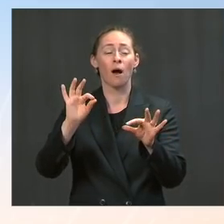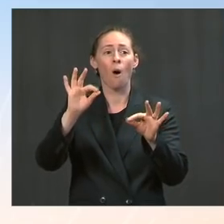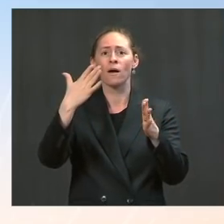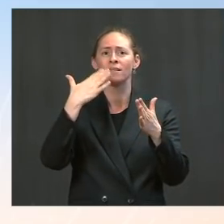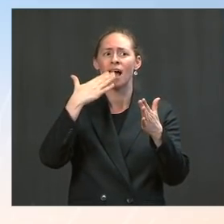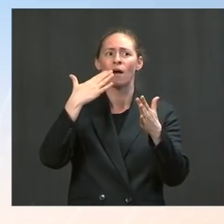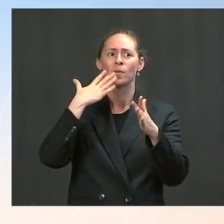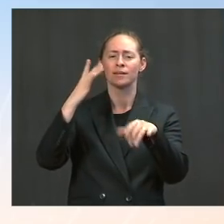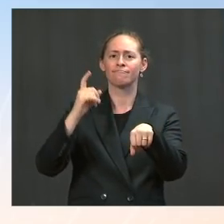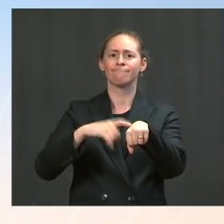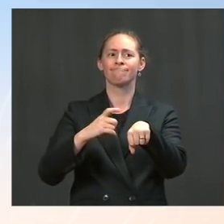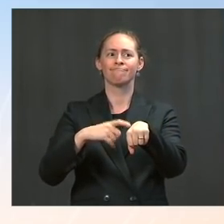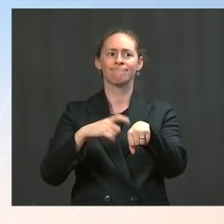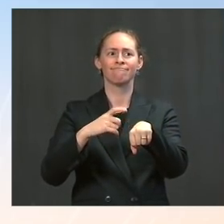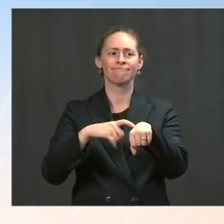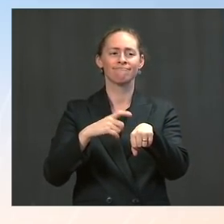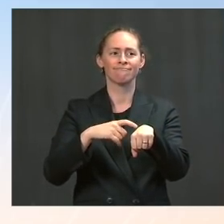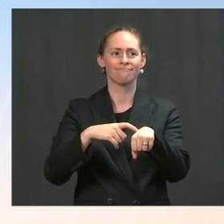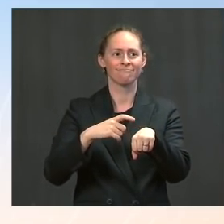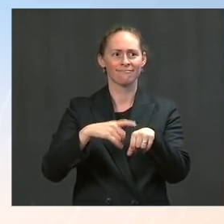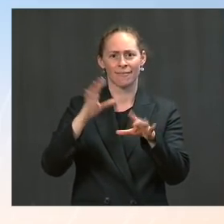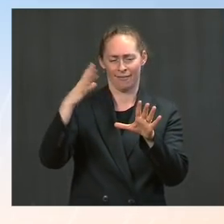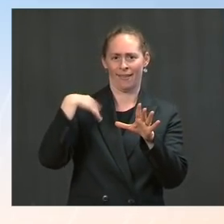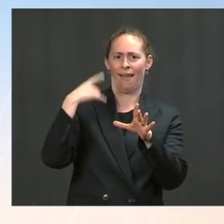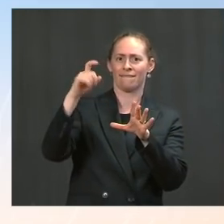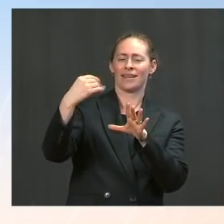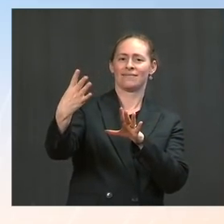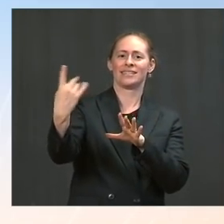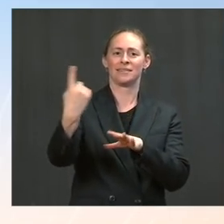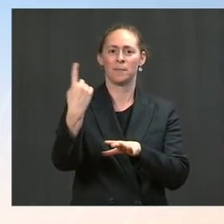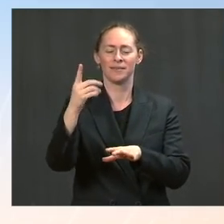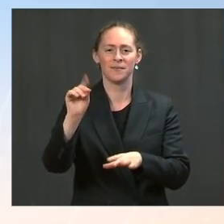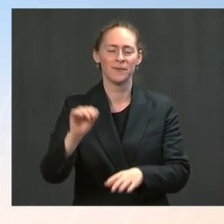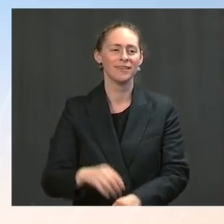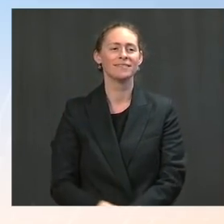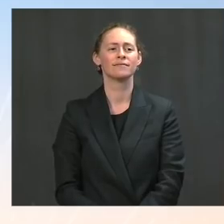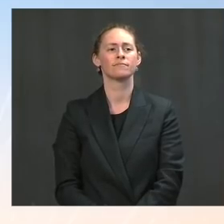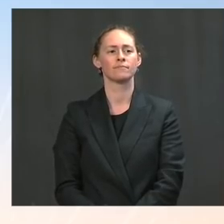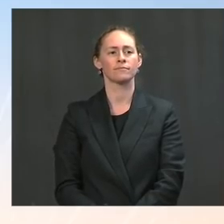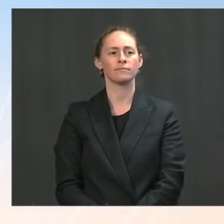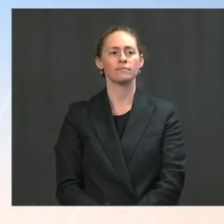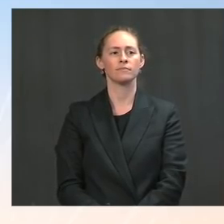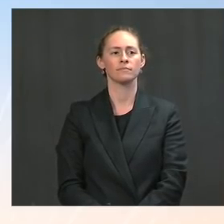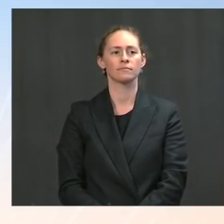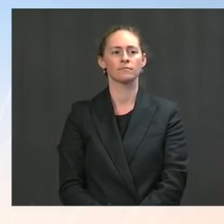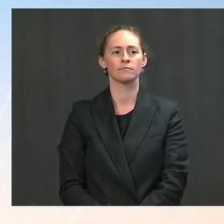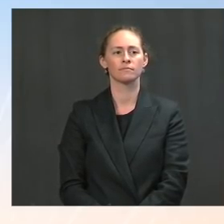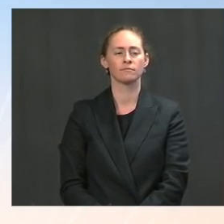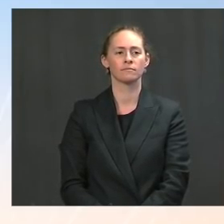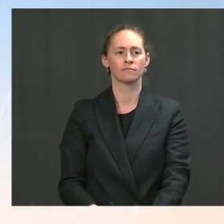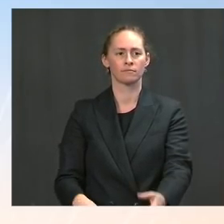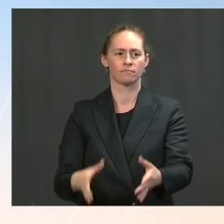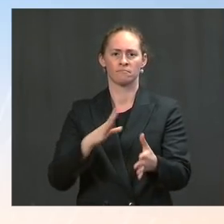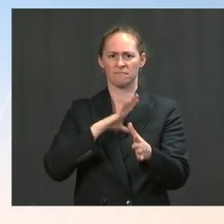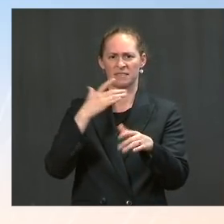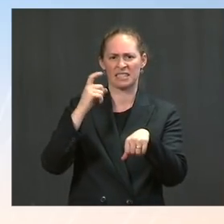You get an internship or something, I don't know. We -- we have four more minutes left. So we'll get to as many as we can. The Press: (Cross-talk.) Ms. Psaki: Go ahead, Ebony. Go ahead. And then we'll go -- >> The Press: (Cross-talk.)